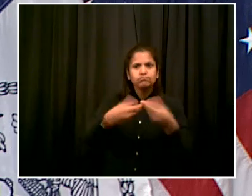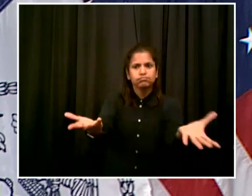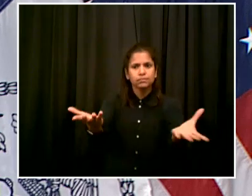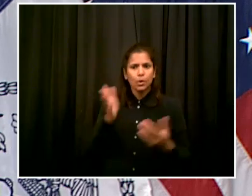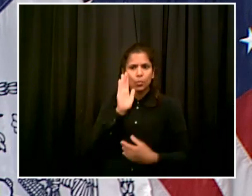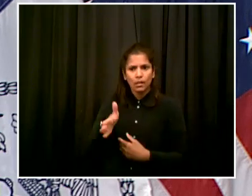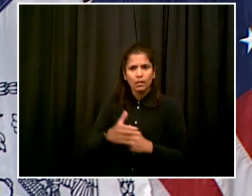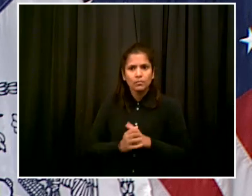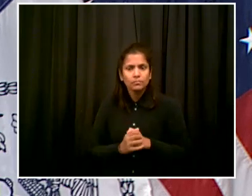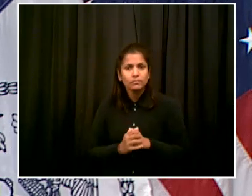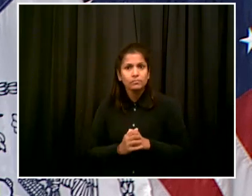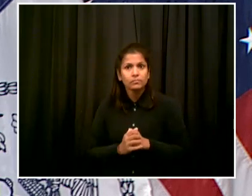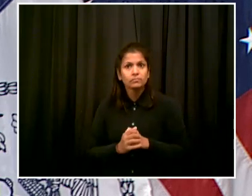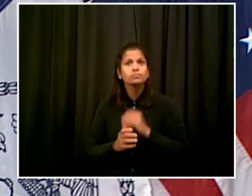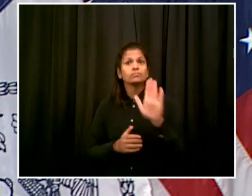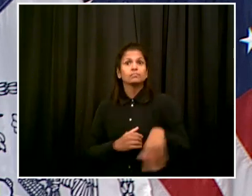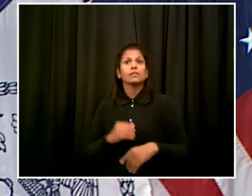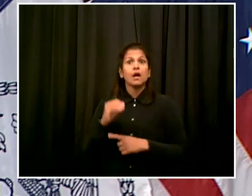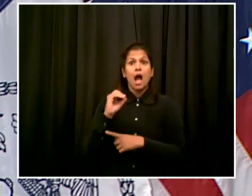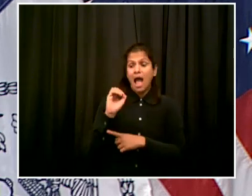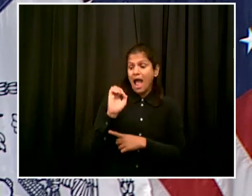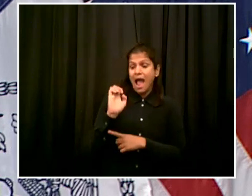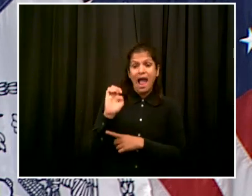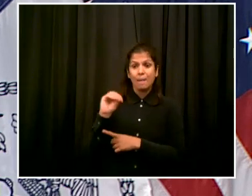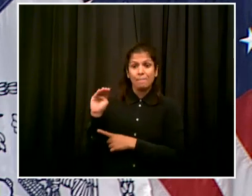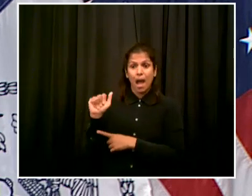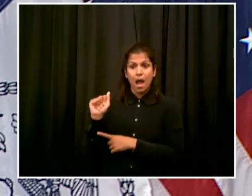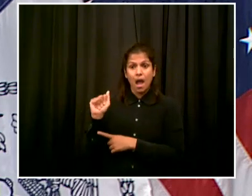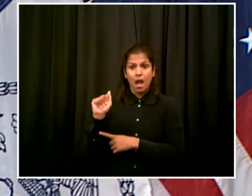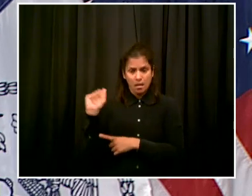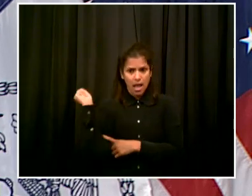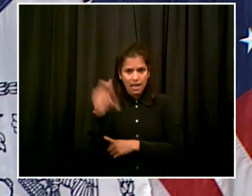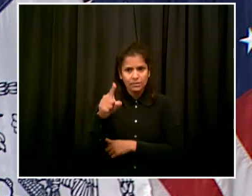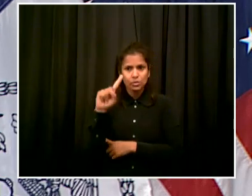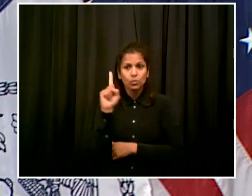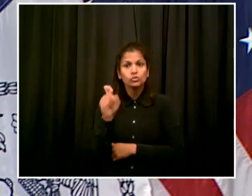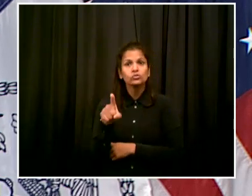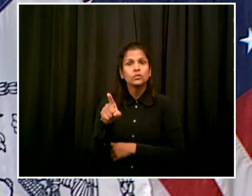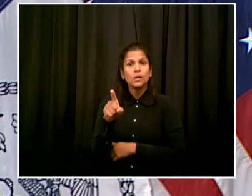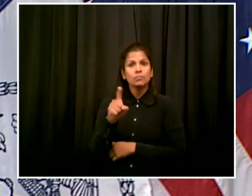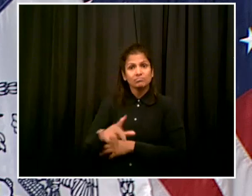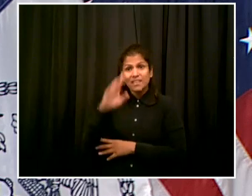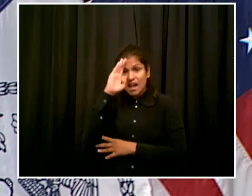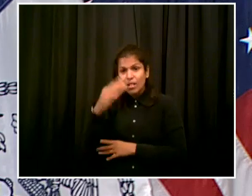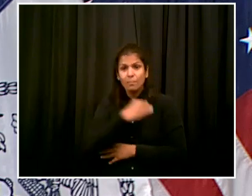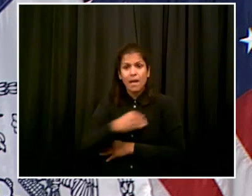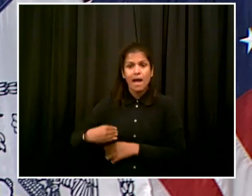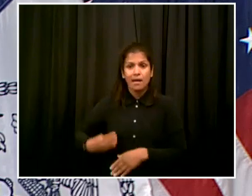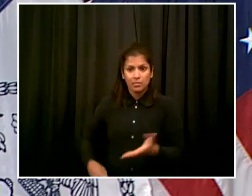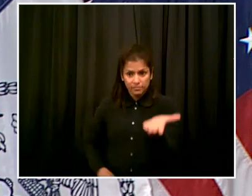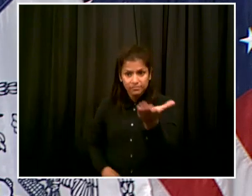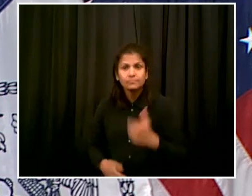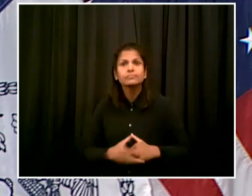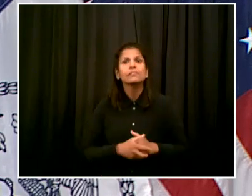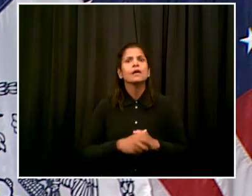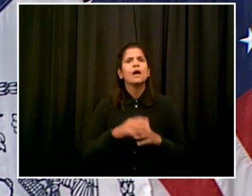EMMA FROM THE NEW YORK TIMES. I KNOW I HAVE BEEN HARPING ON THIS ISSUE BUT, IA WNTT O TALK TO YOU ABOUT